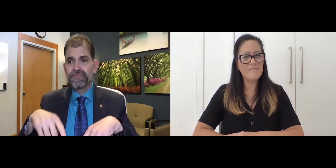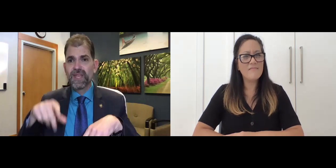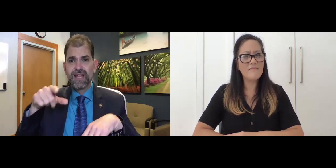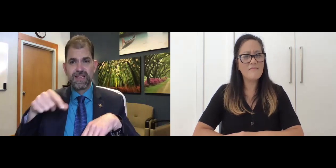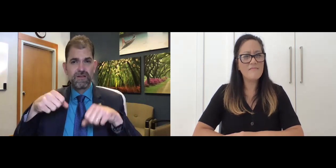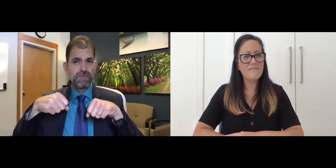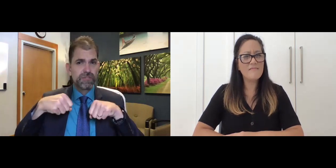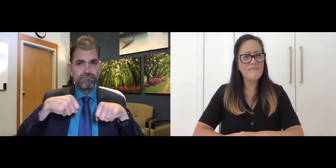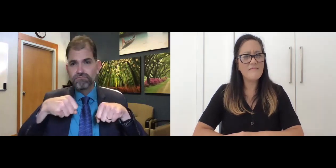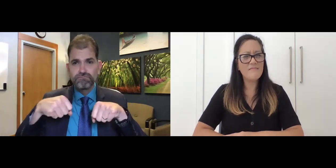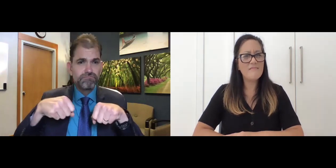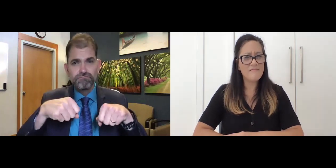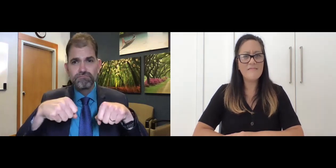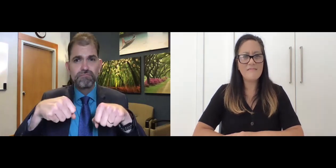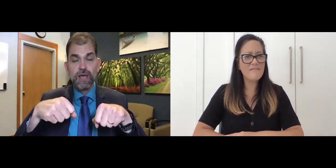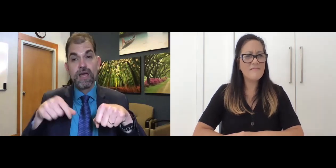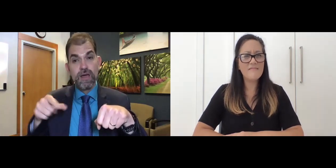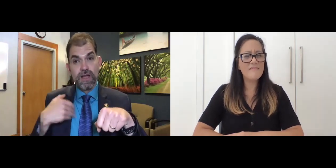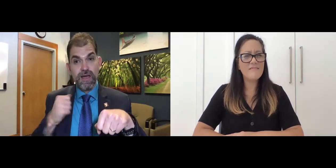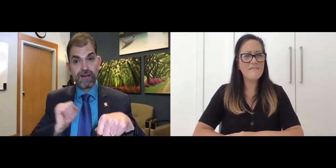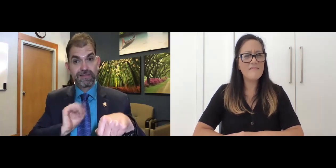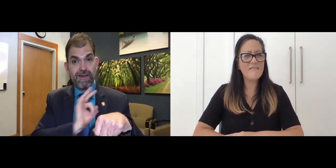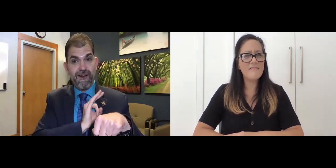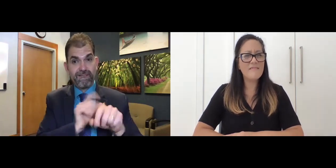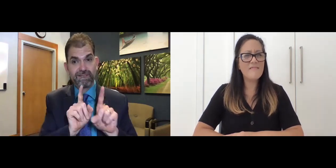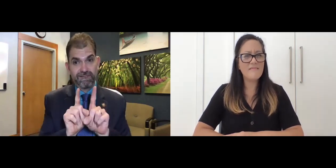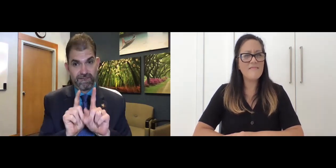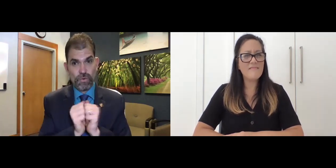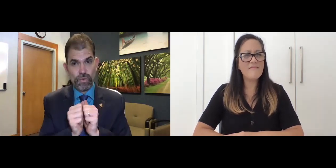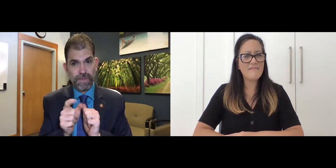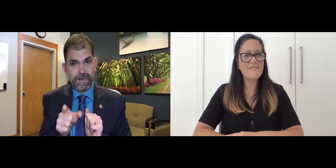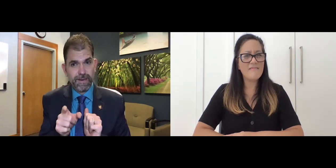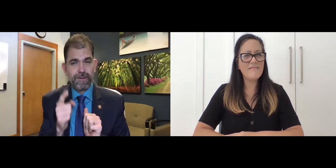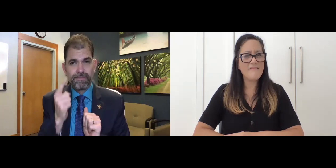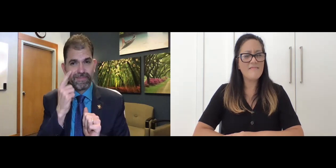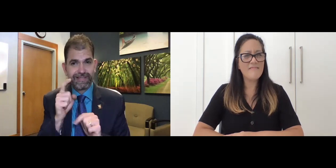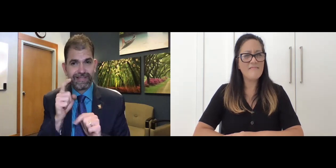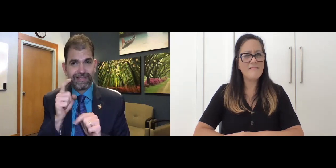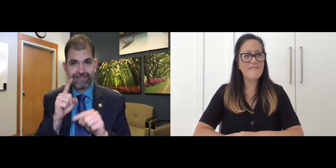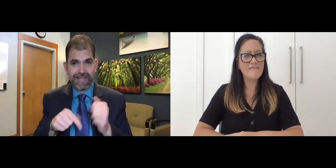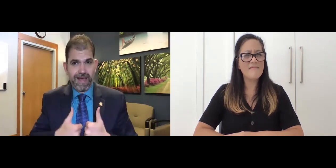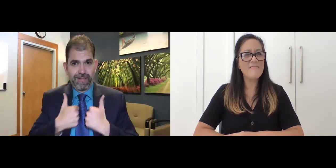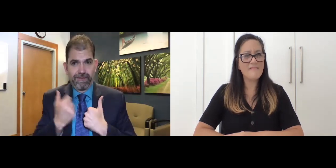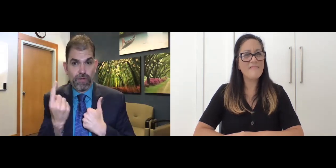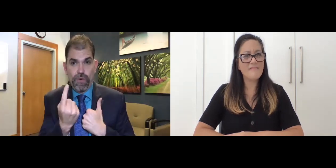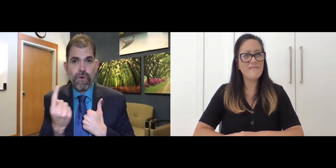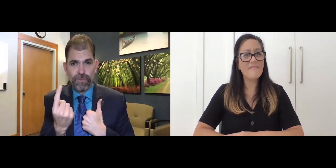went into a grocery store. This person had a staff with a staff person with them because he